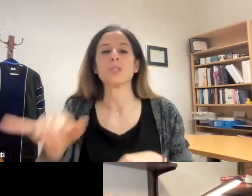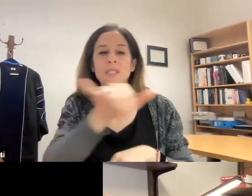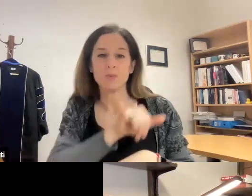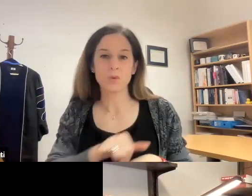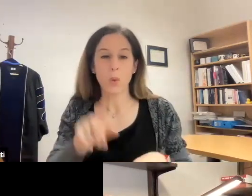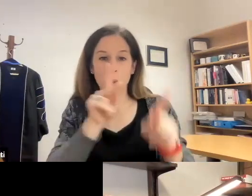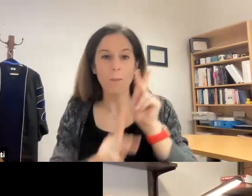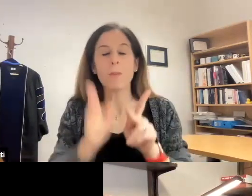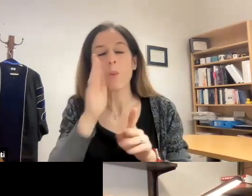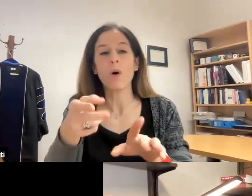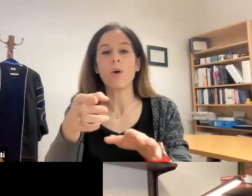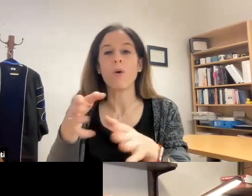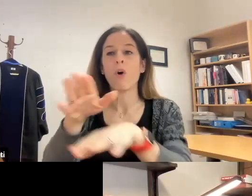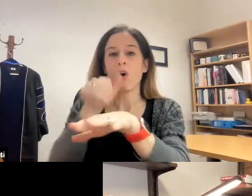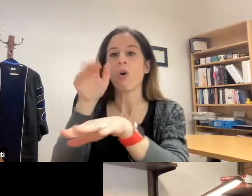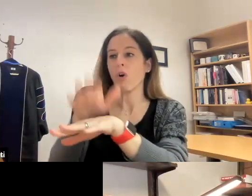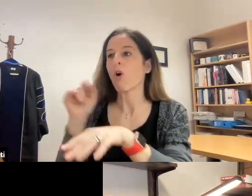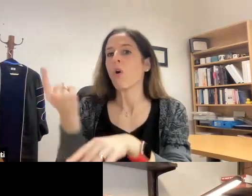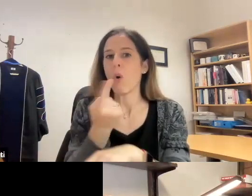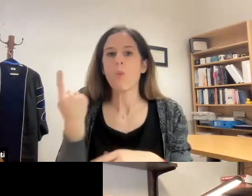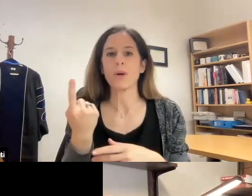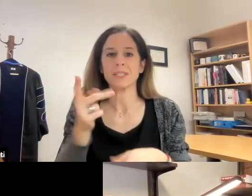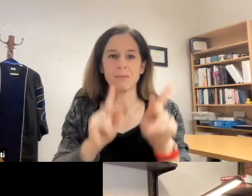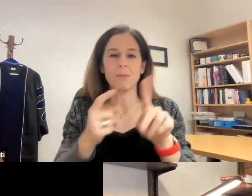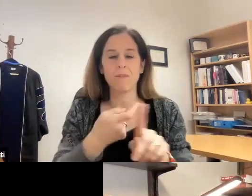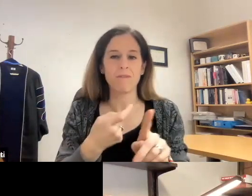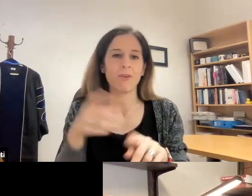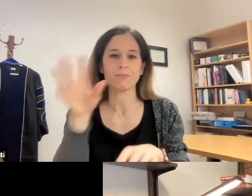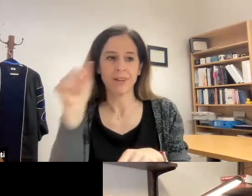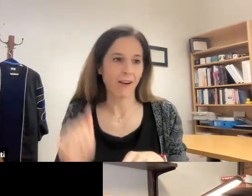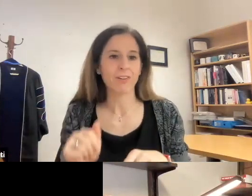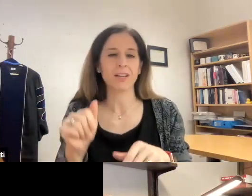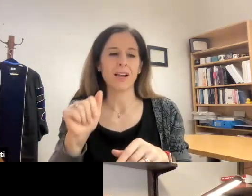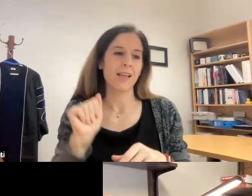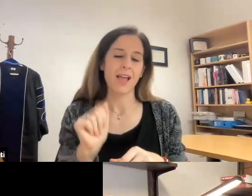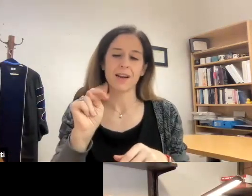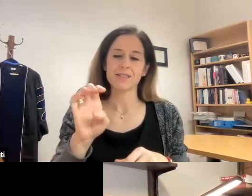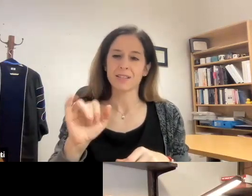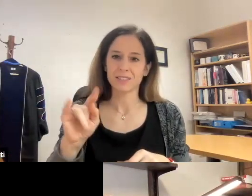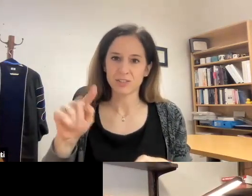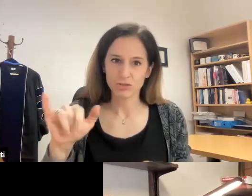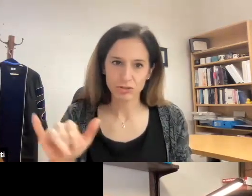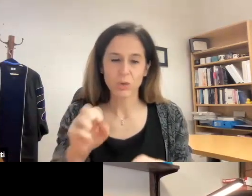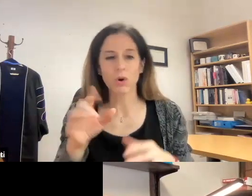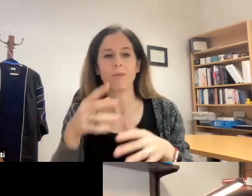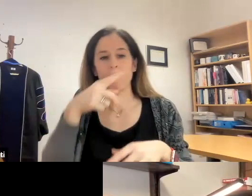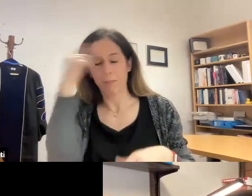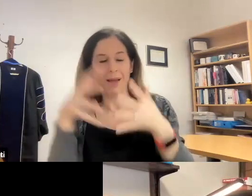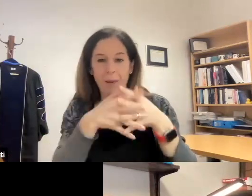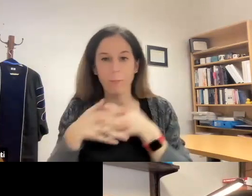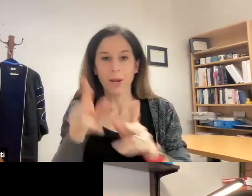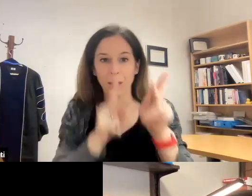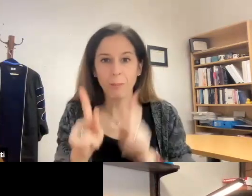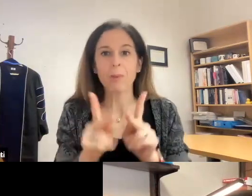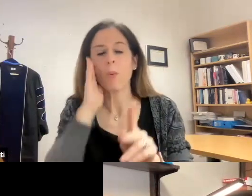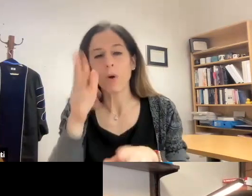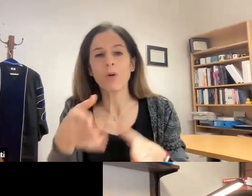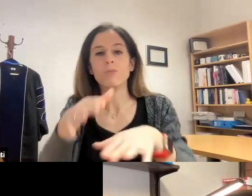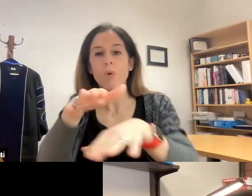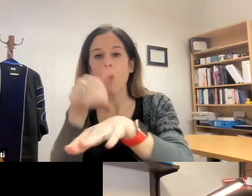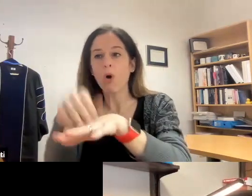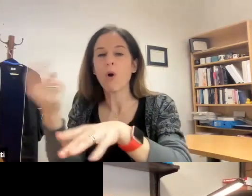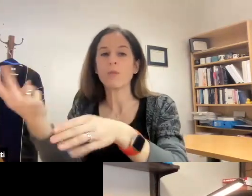» ILARIA BERTELETTI: I wonder if we can